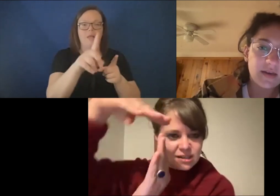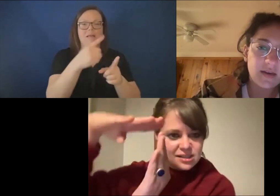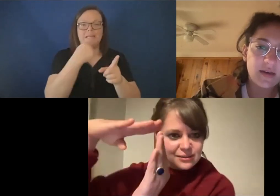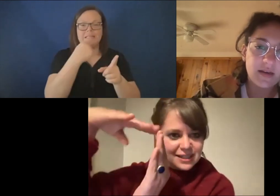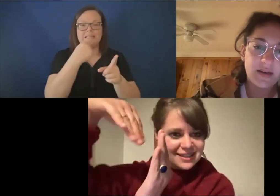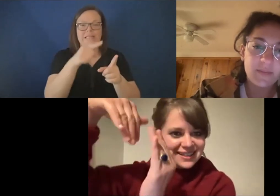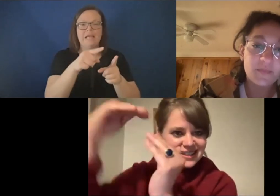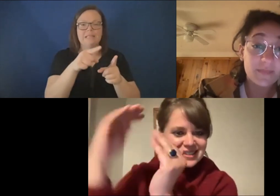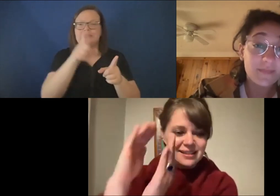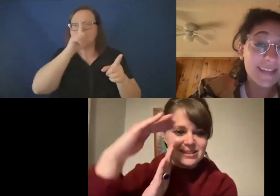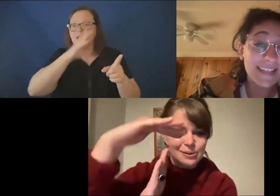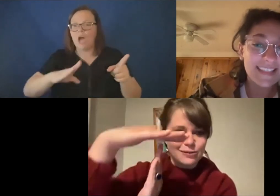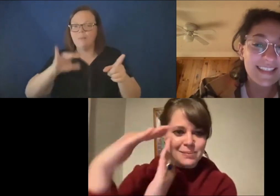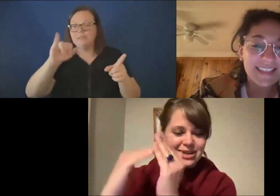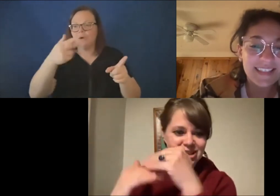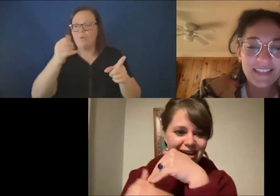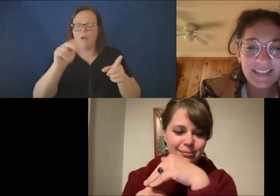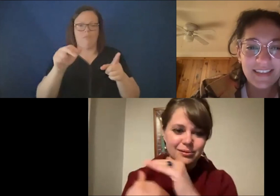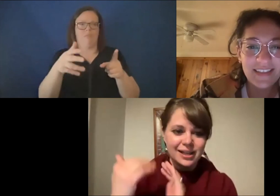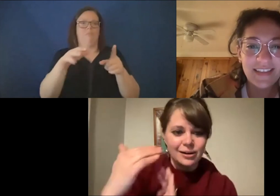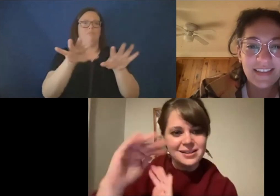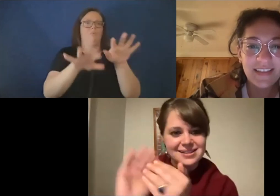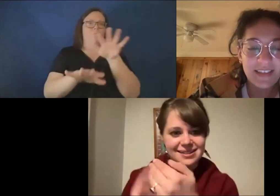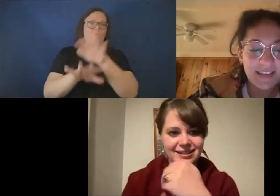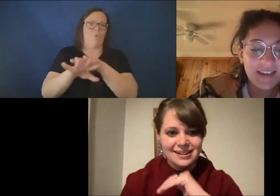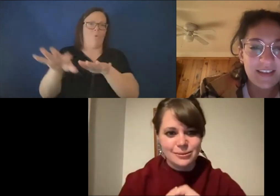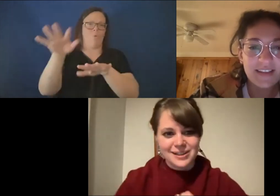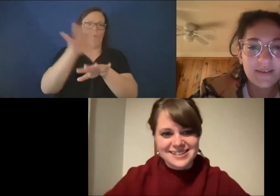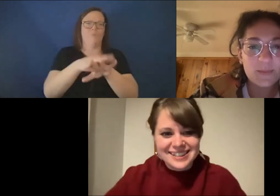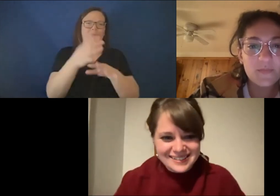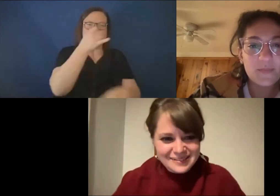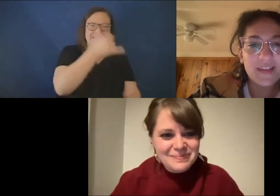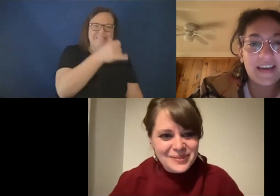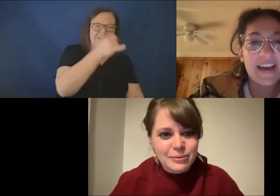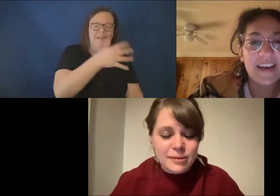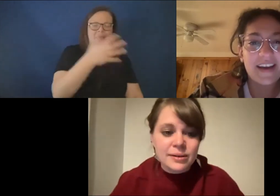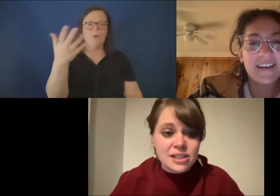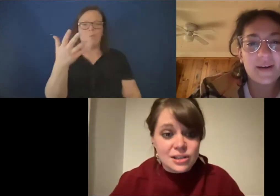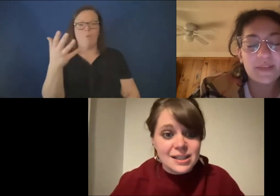next to it, and it's this sort of mashing up of what' silly and what's-- Yeah yeah yeah--